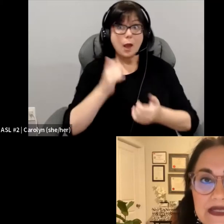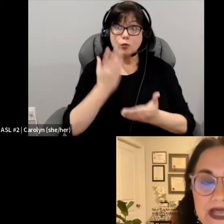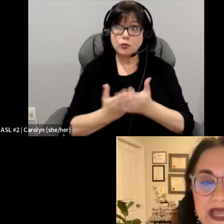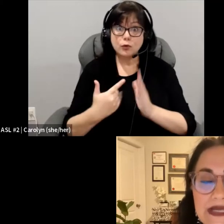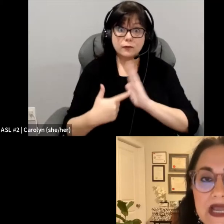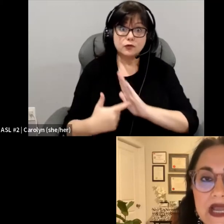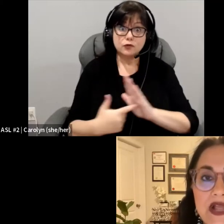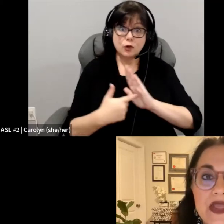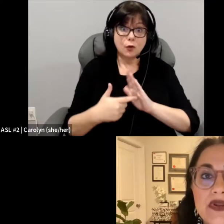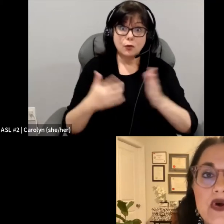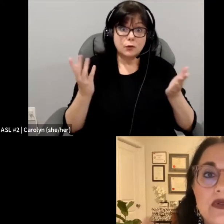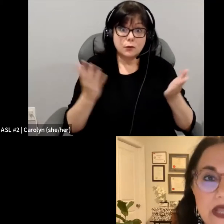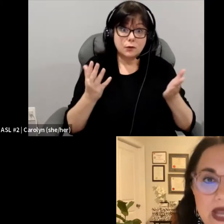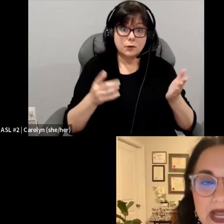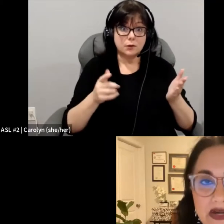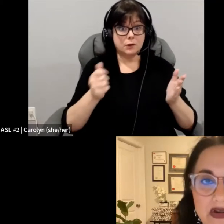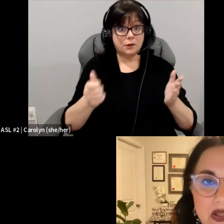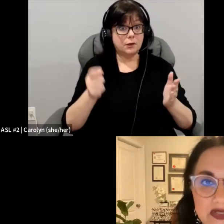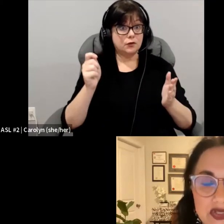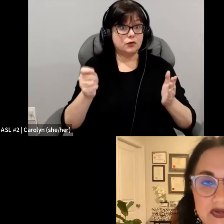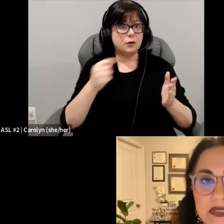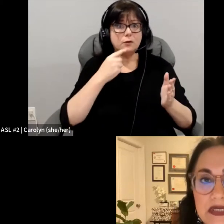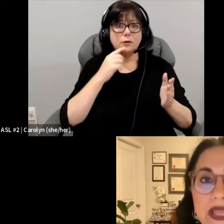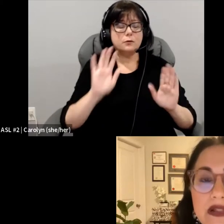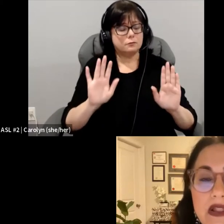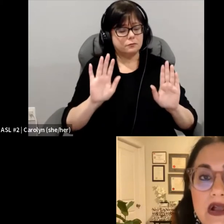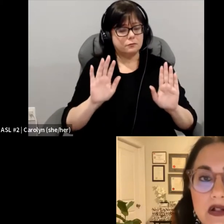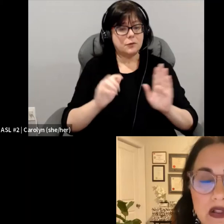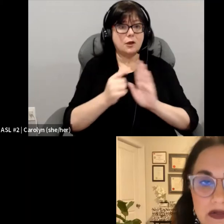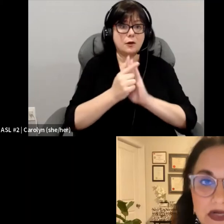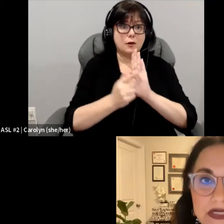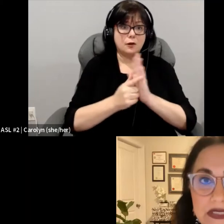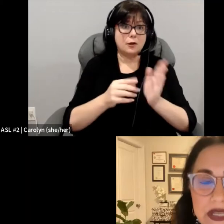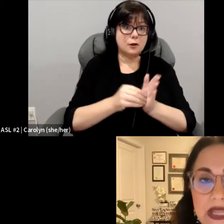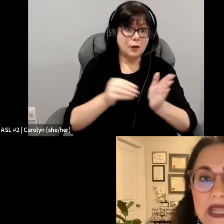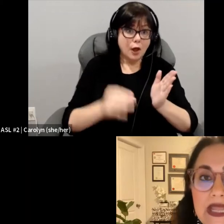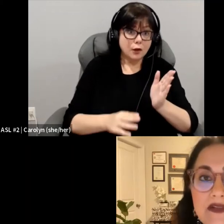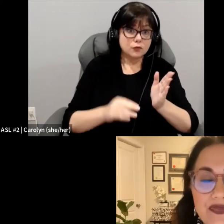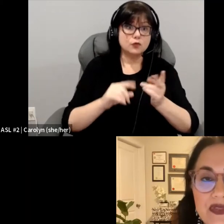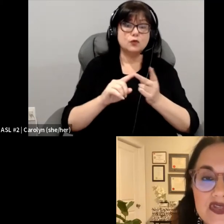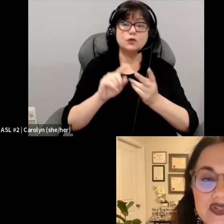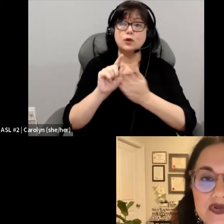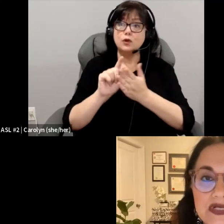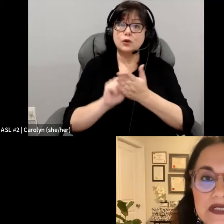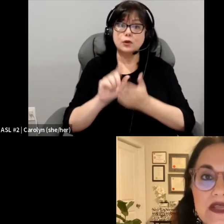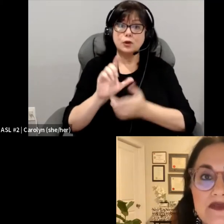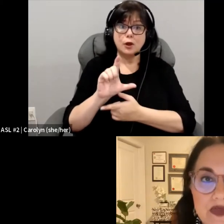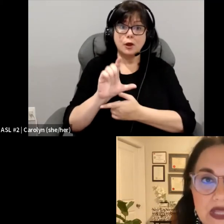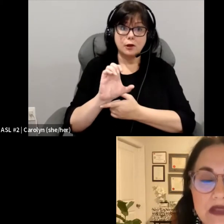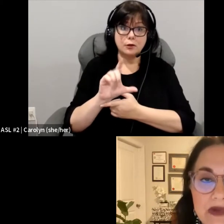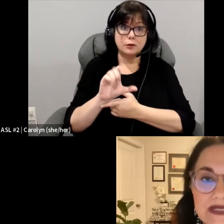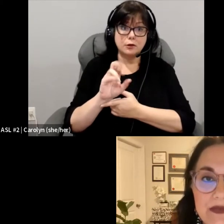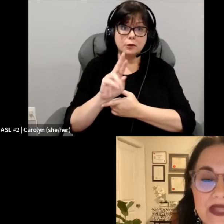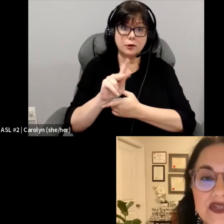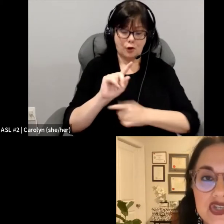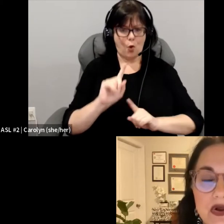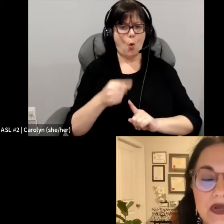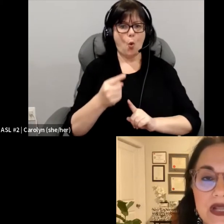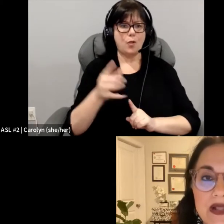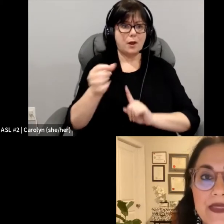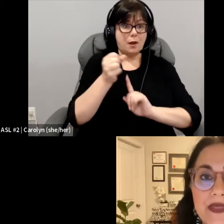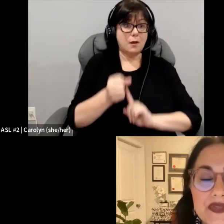SAID THEY WOULD ONLY HIRE LAW STUDENTS AND LAW CLERKS IF THE STUDENT'S CV RESUMED SHOWED